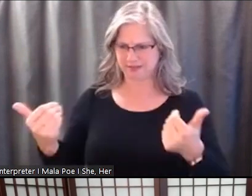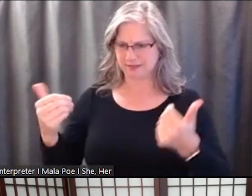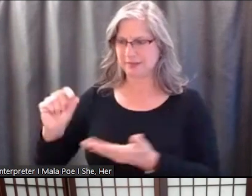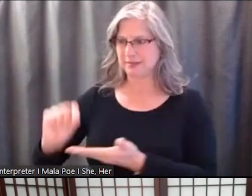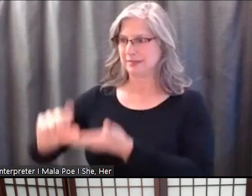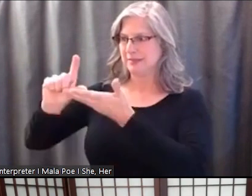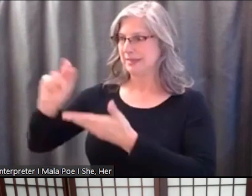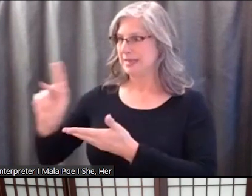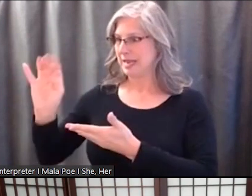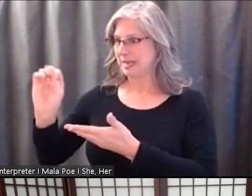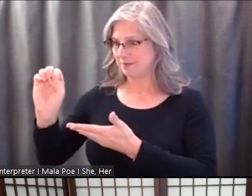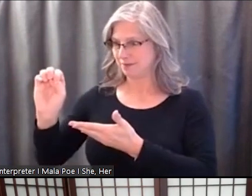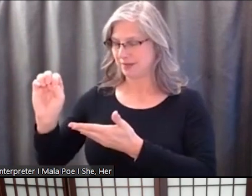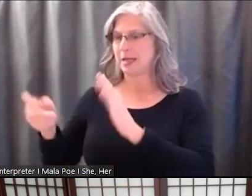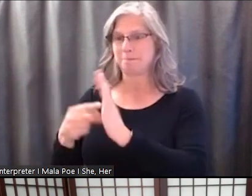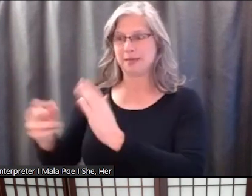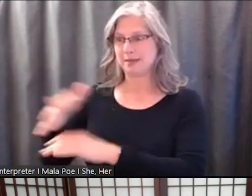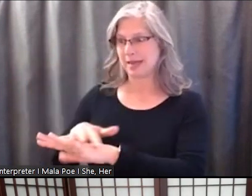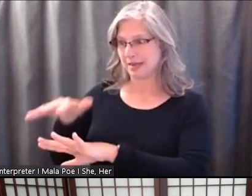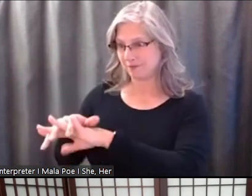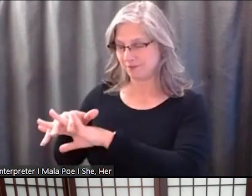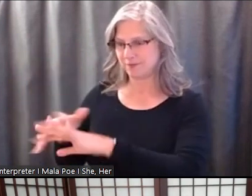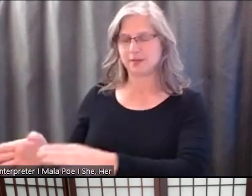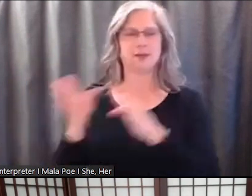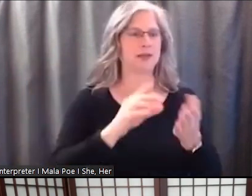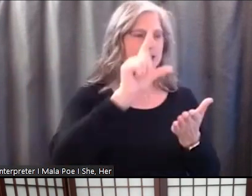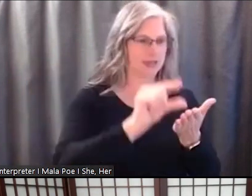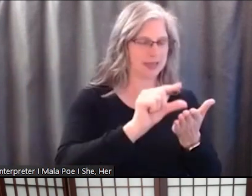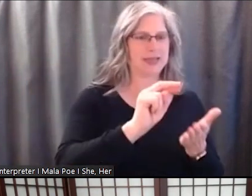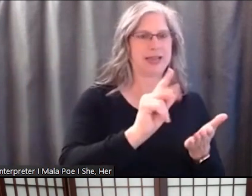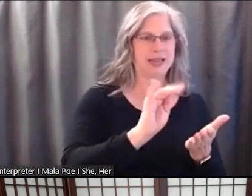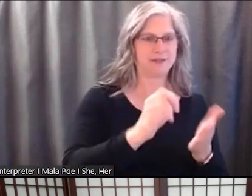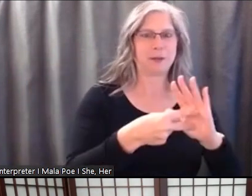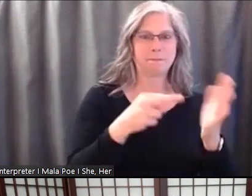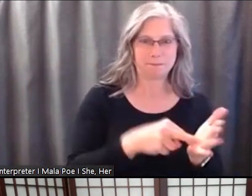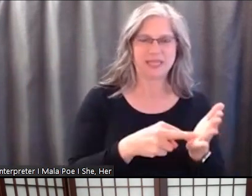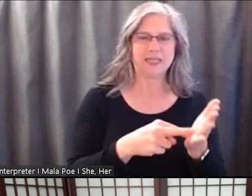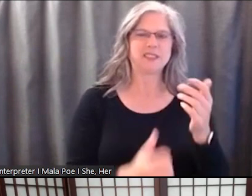as in Native American versus lowercase "n" native and the focus of most of the symposium.